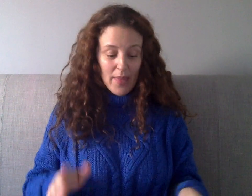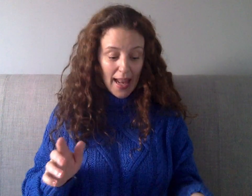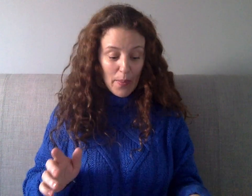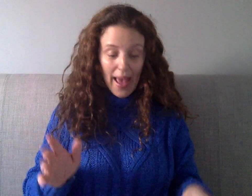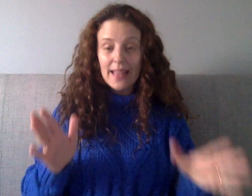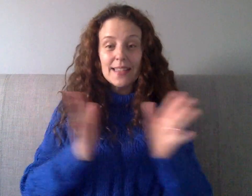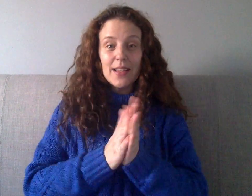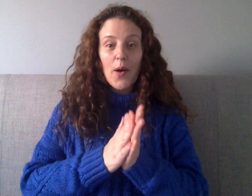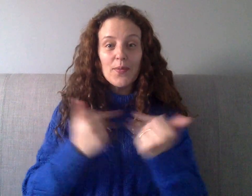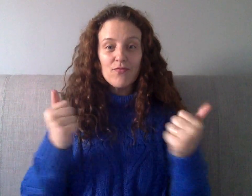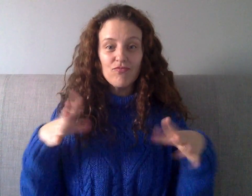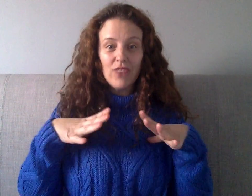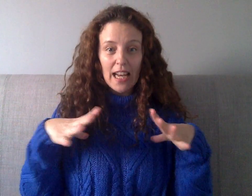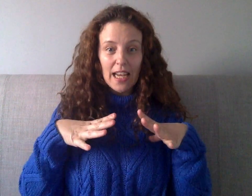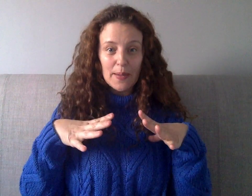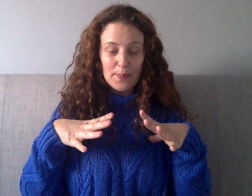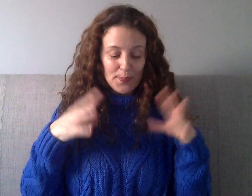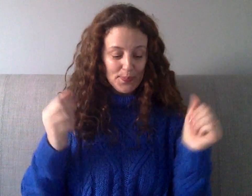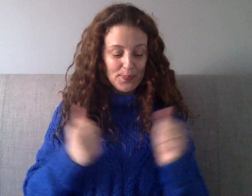Anyway, ready